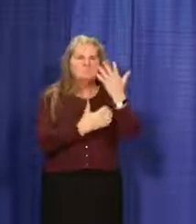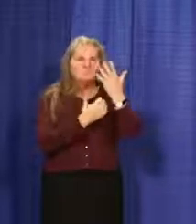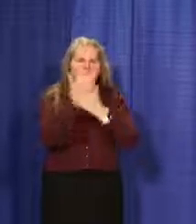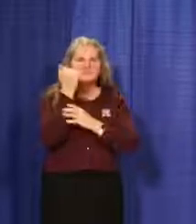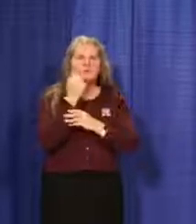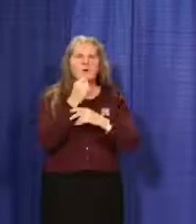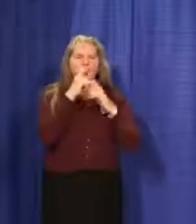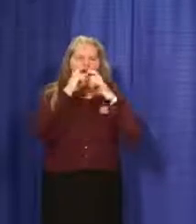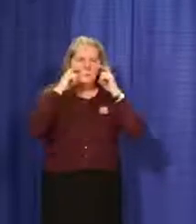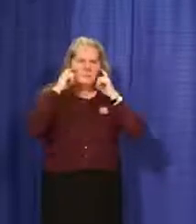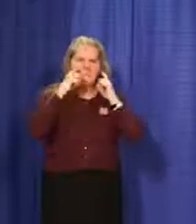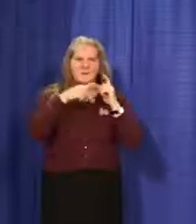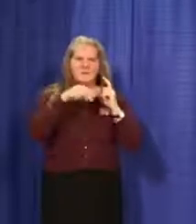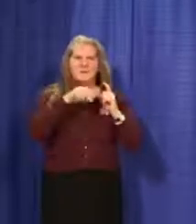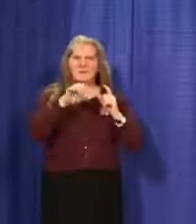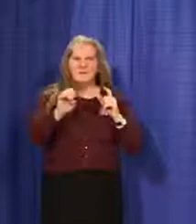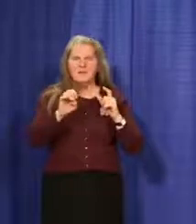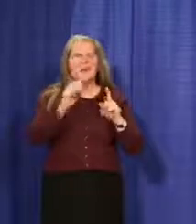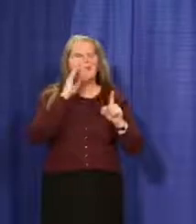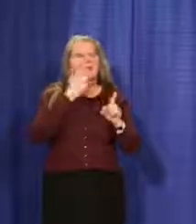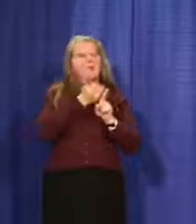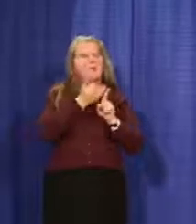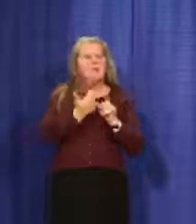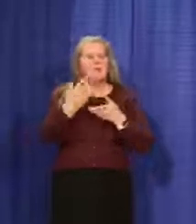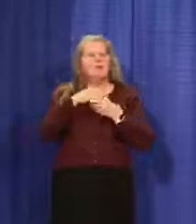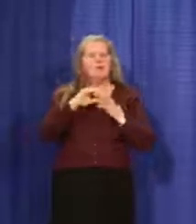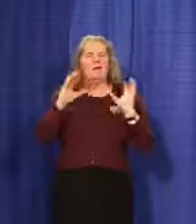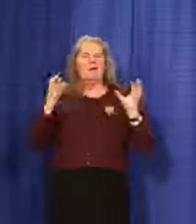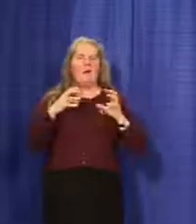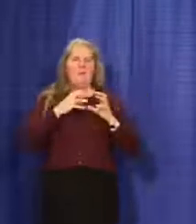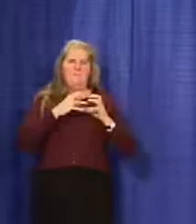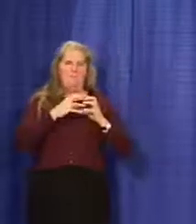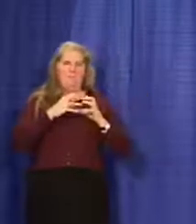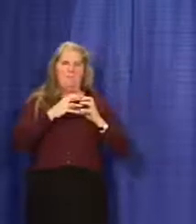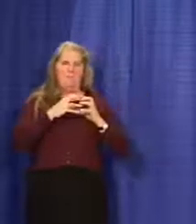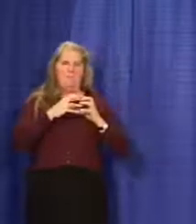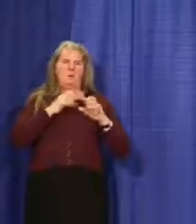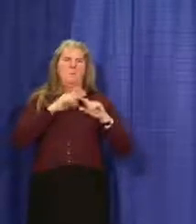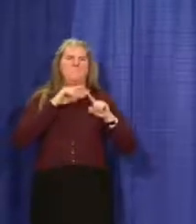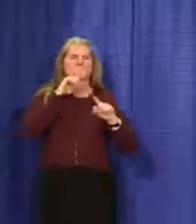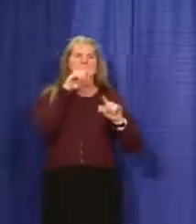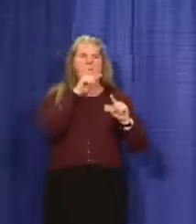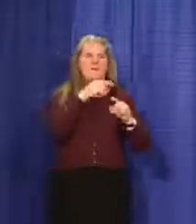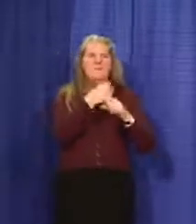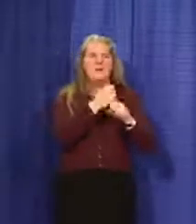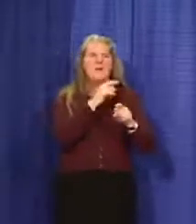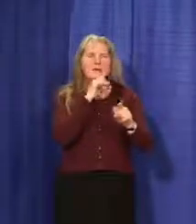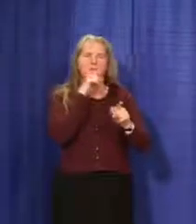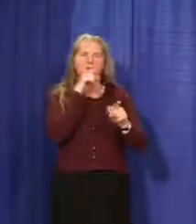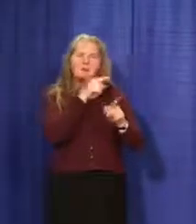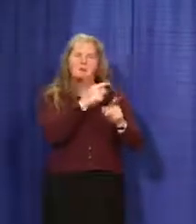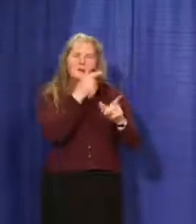for example, even though BC is within the bubble. It is just to ensure that we are